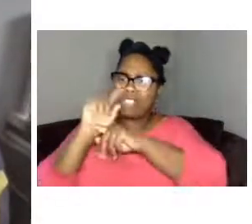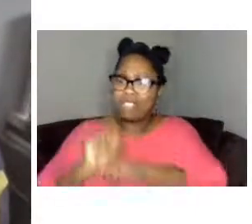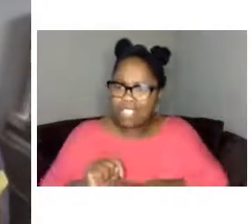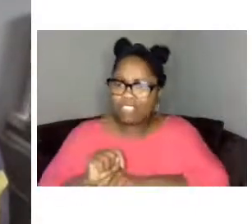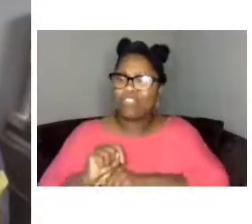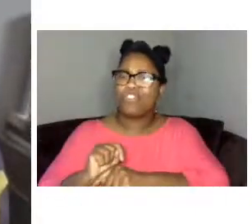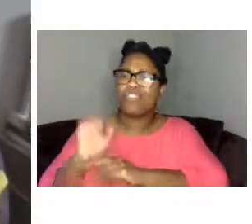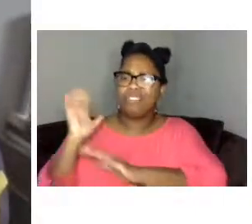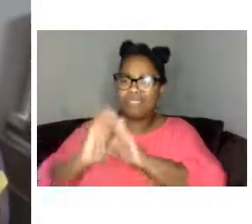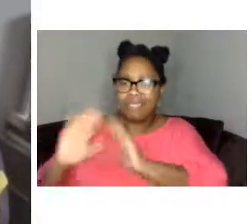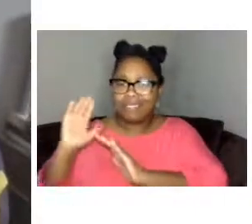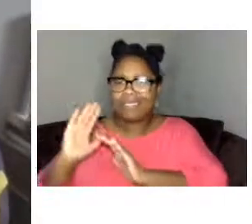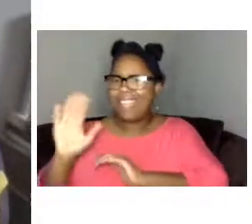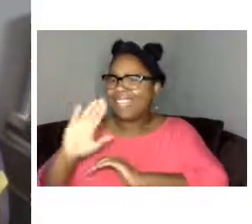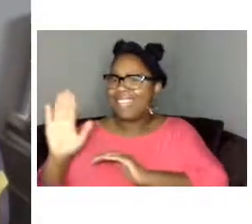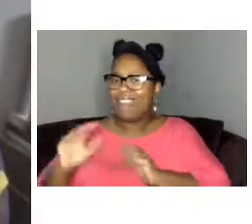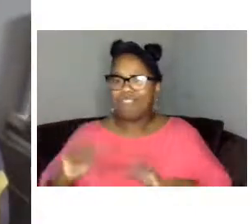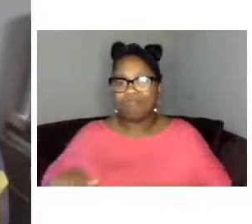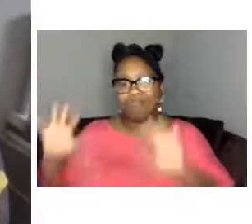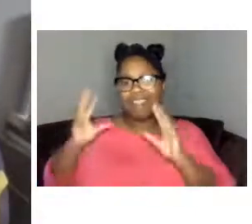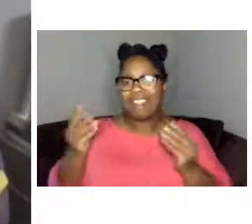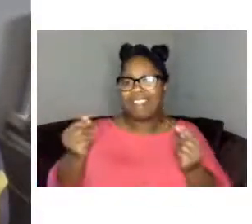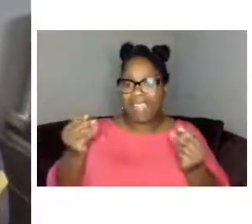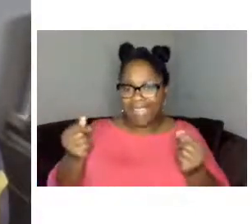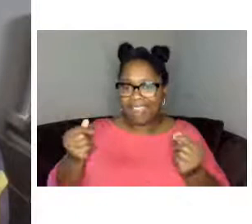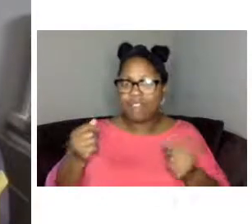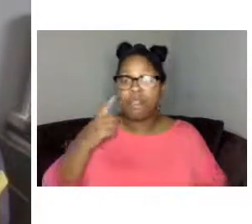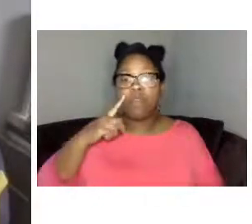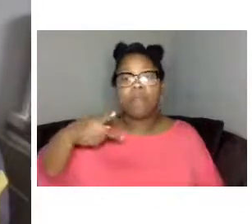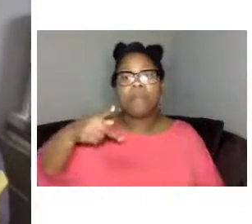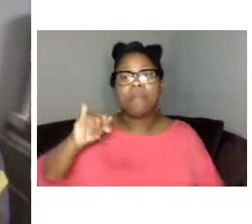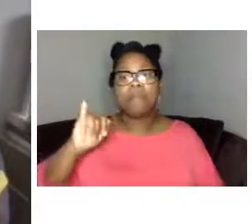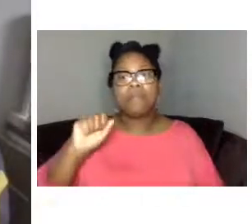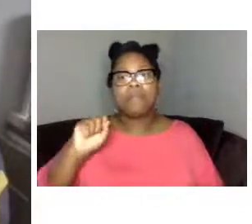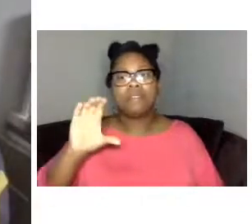unseated lands of Piscataway Lenape and Susquehanna